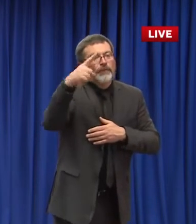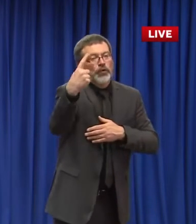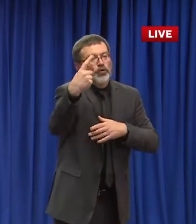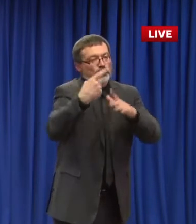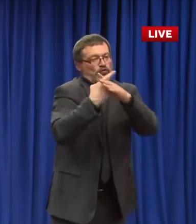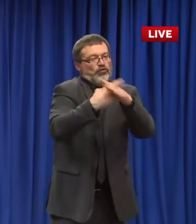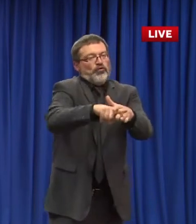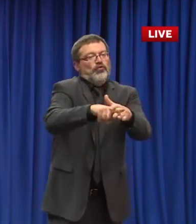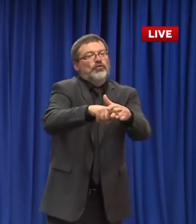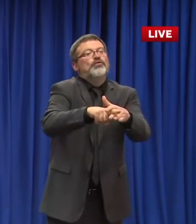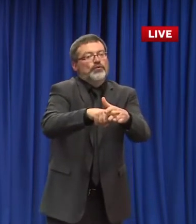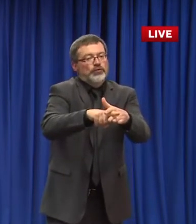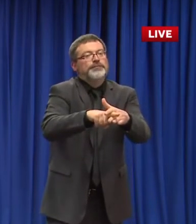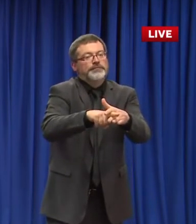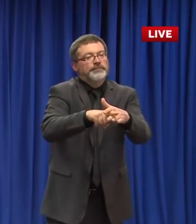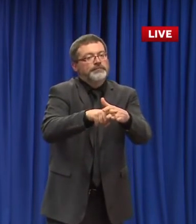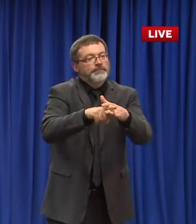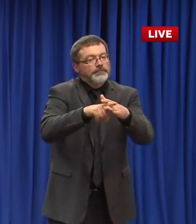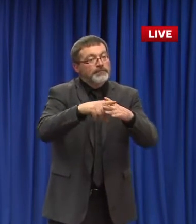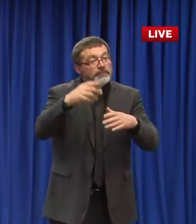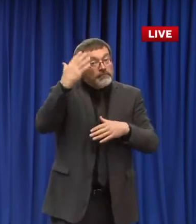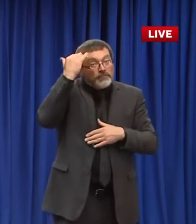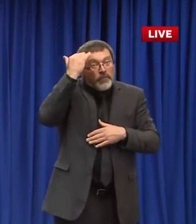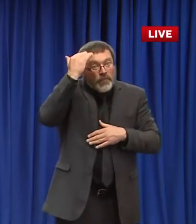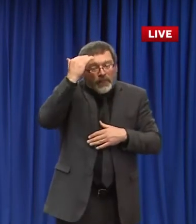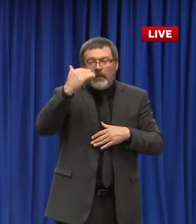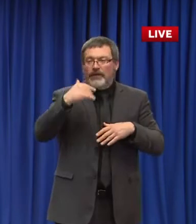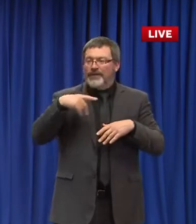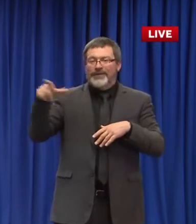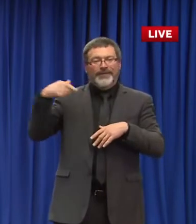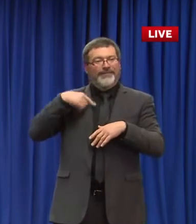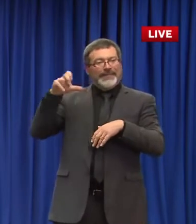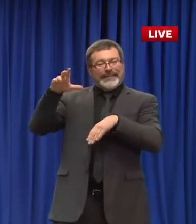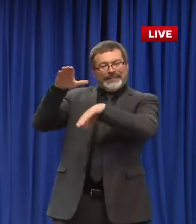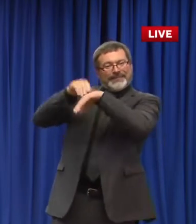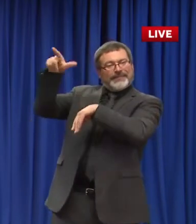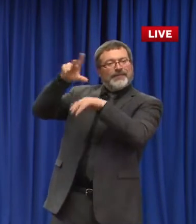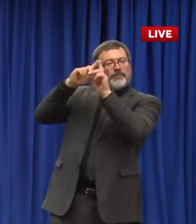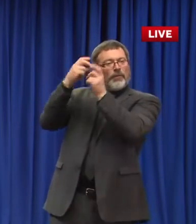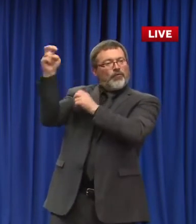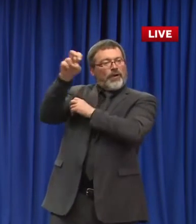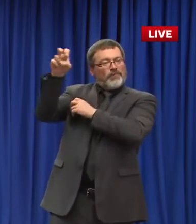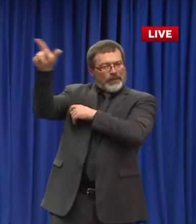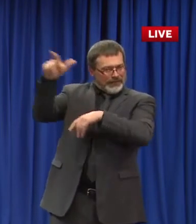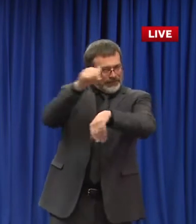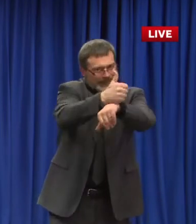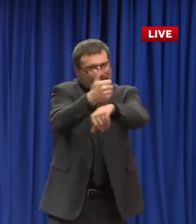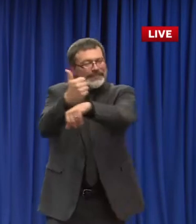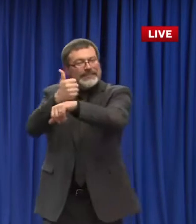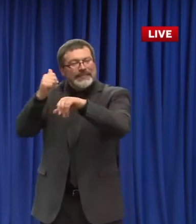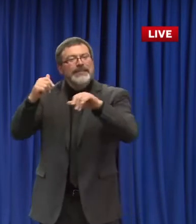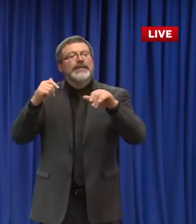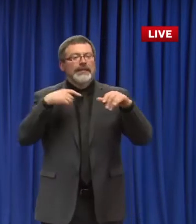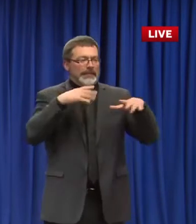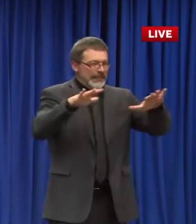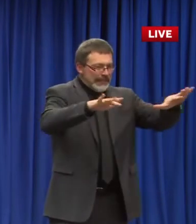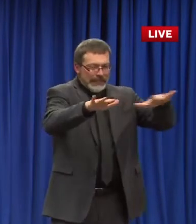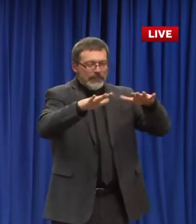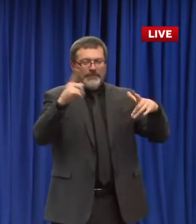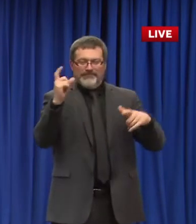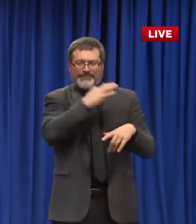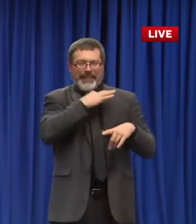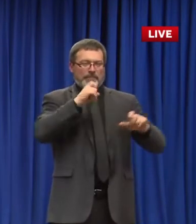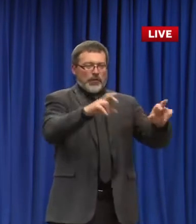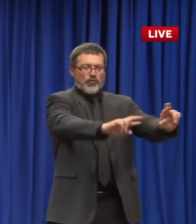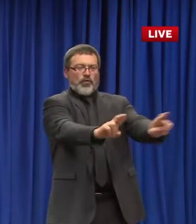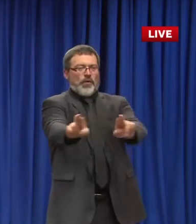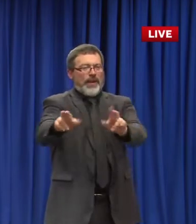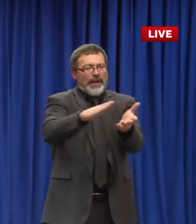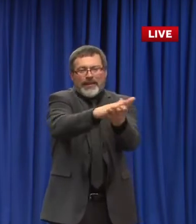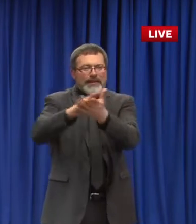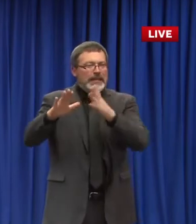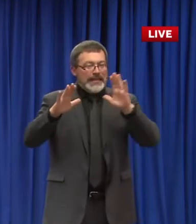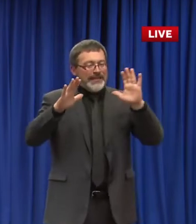BUT AGAIN, WE REALLY NEED FOLKS AT THE TOWN LEVEL AND THE STATE FOLKS AT DDOT GIVEN THE NEW DRIVING AND THE THE ONE-WAY STREET ACCESS THAT WE’RE GOING TO BE PROVIDING ALL THAT’S GOING